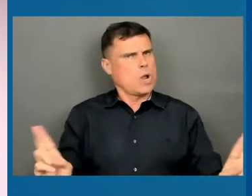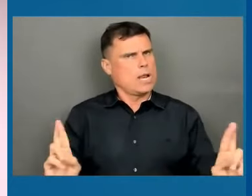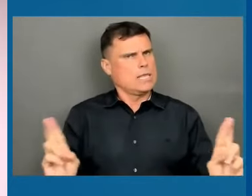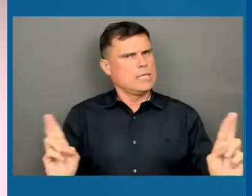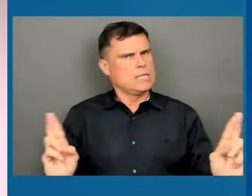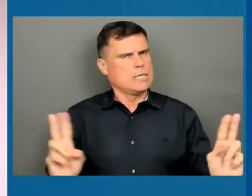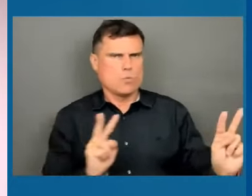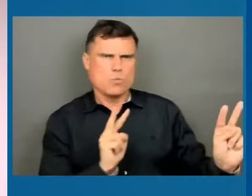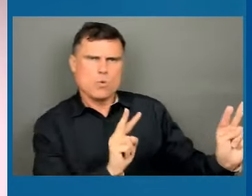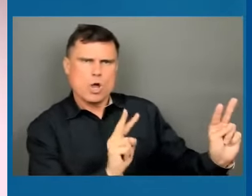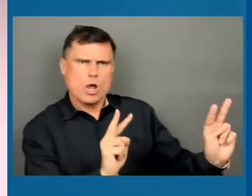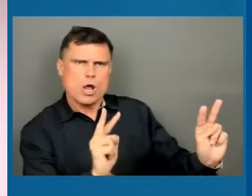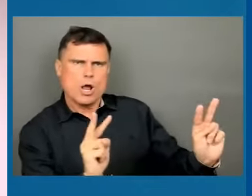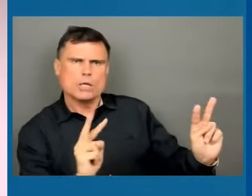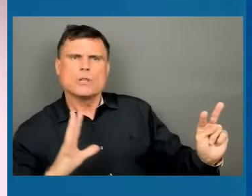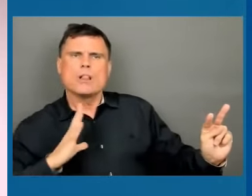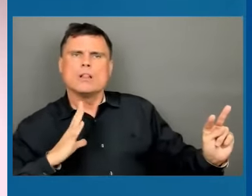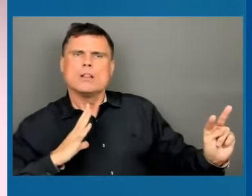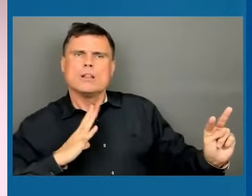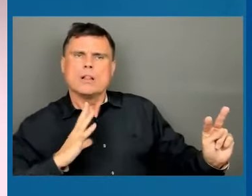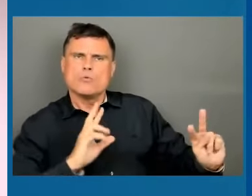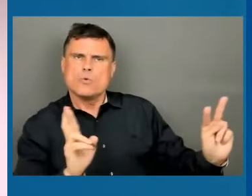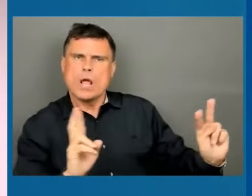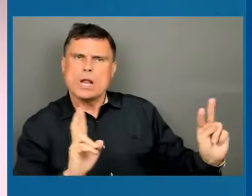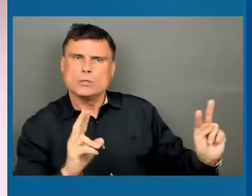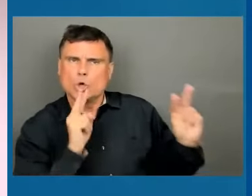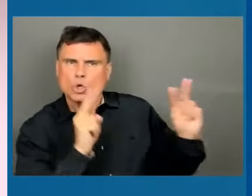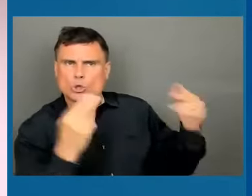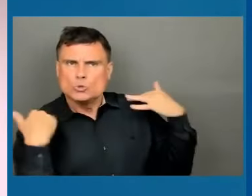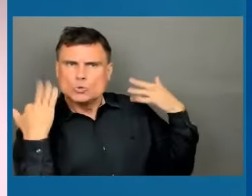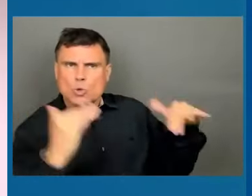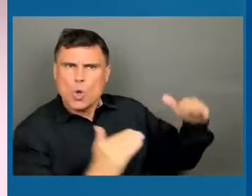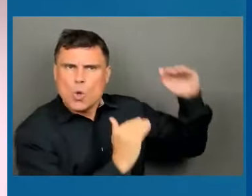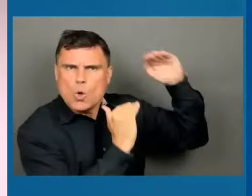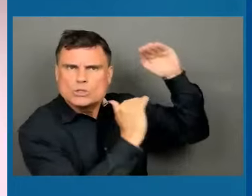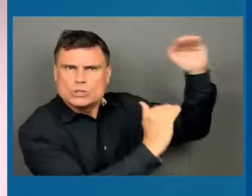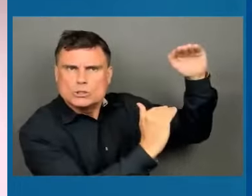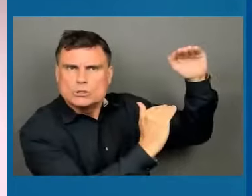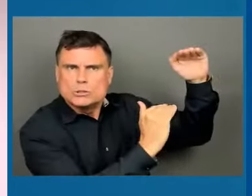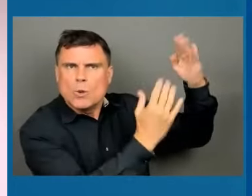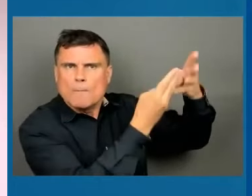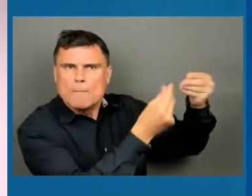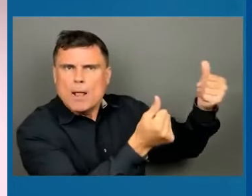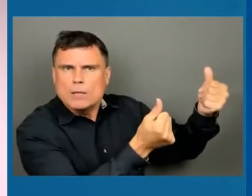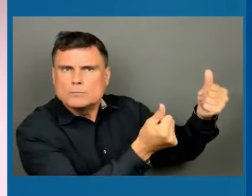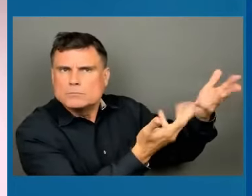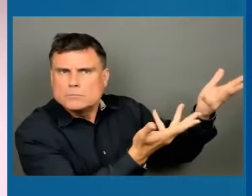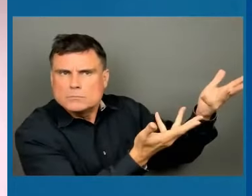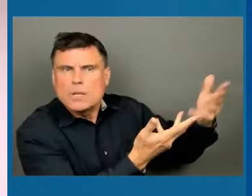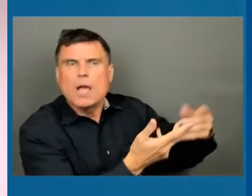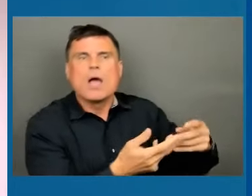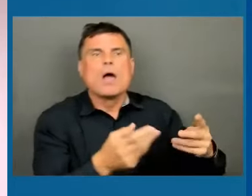high flow period. So for the metro Vancouver area, we're certainly focused on the Fraser